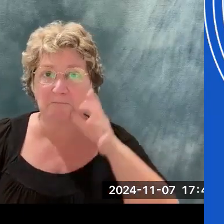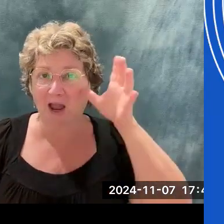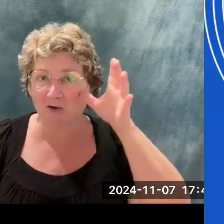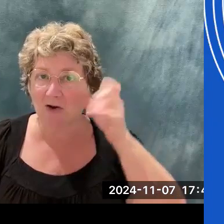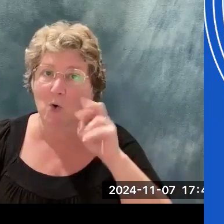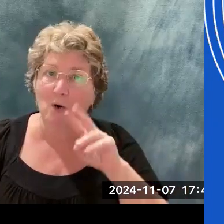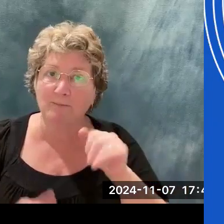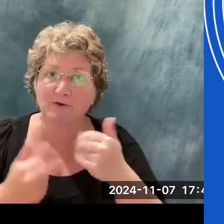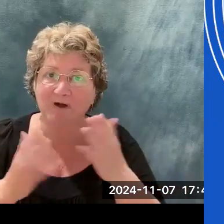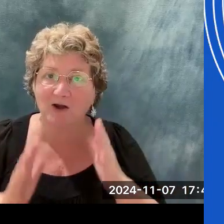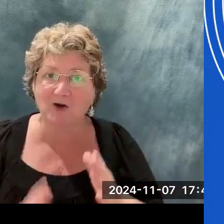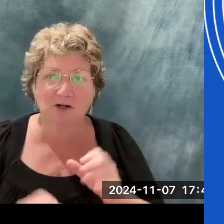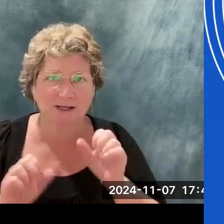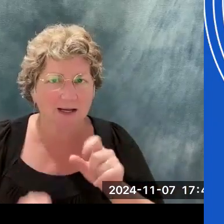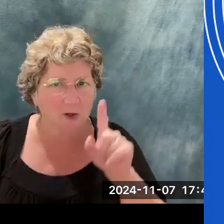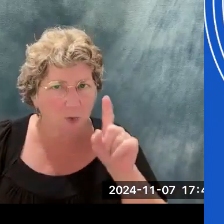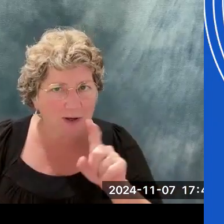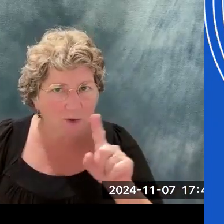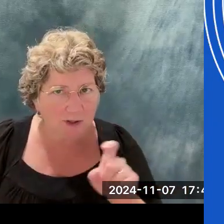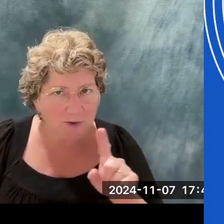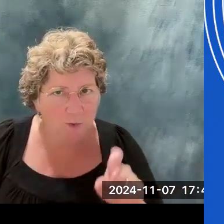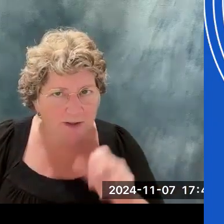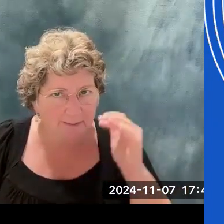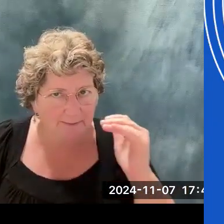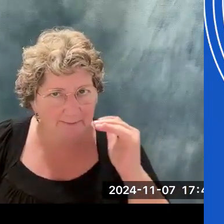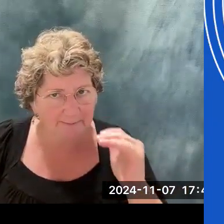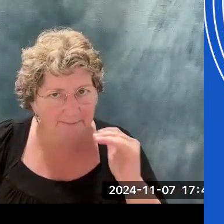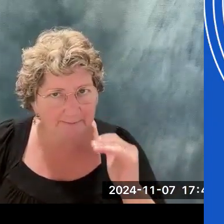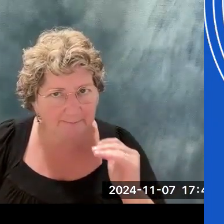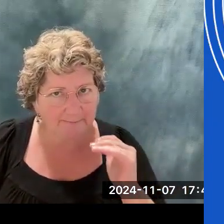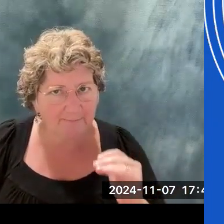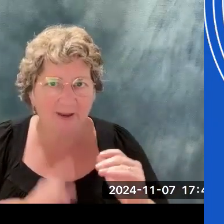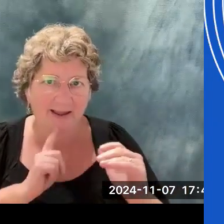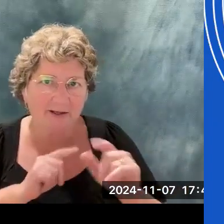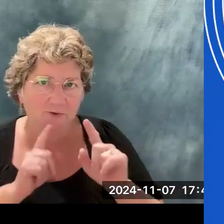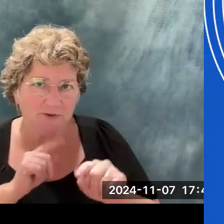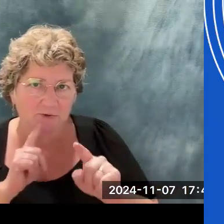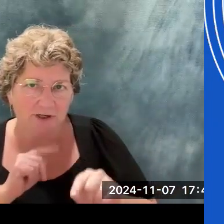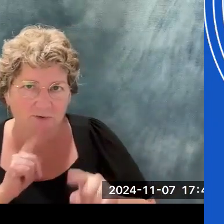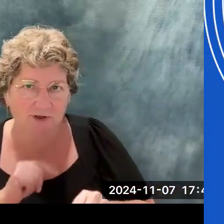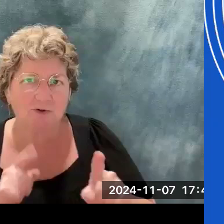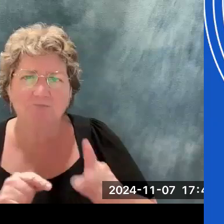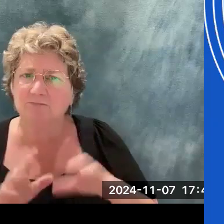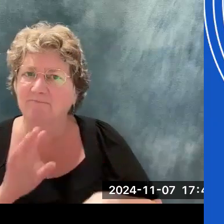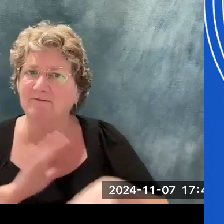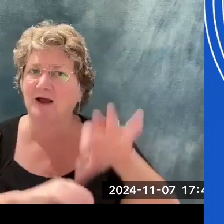go through questions about your child or youth to find out what the best appropriate